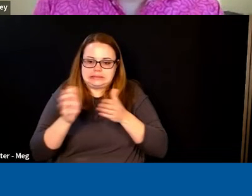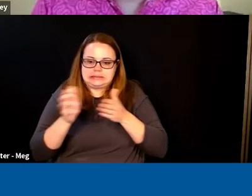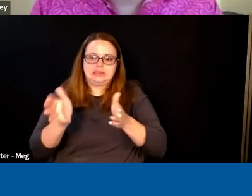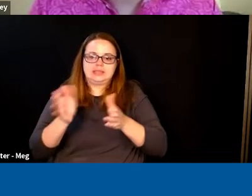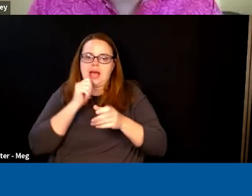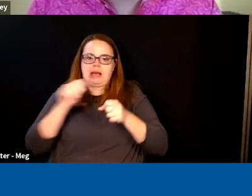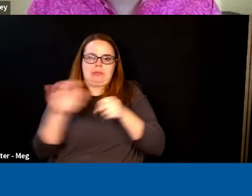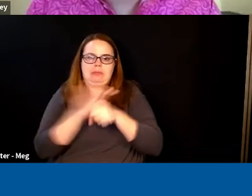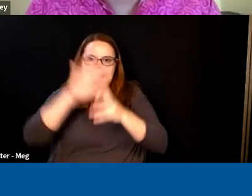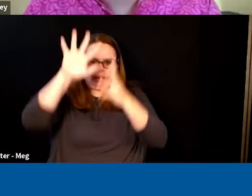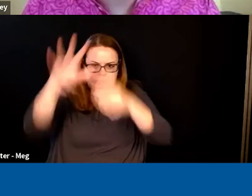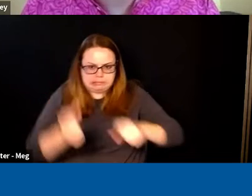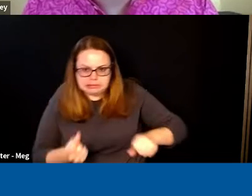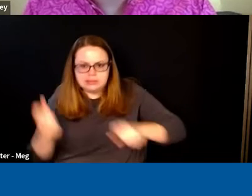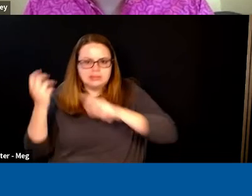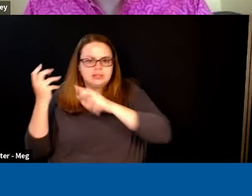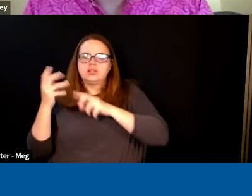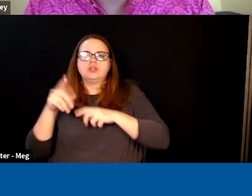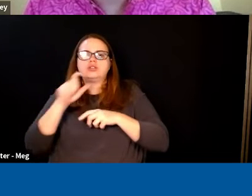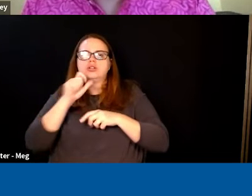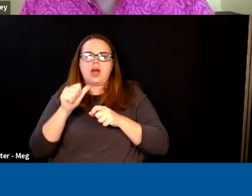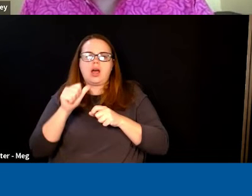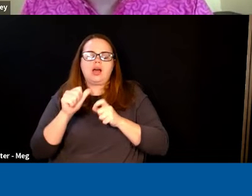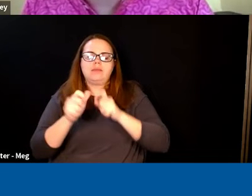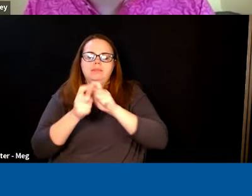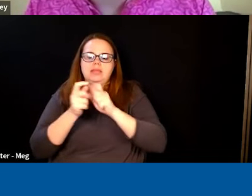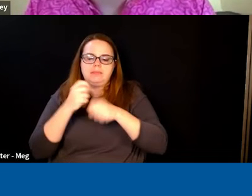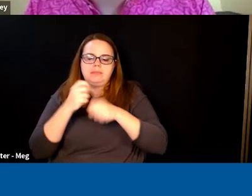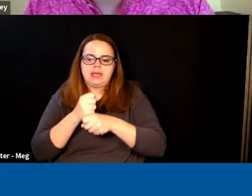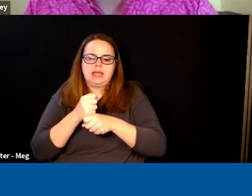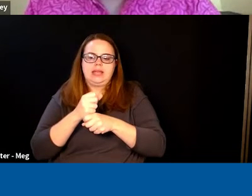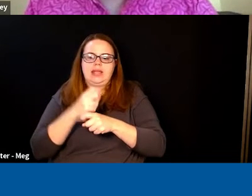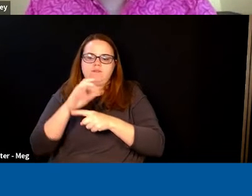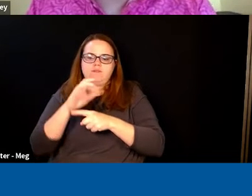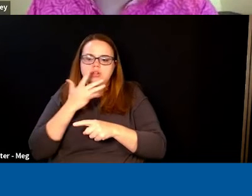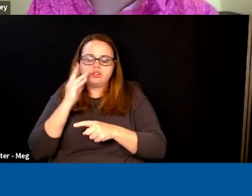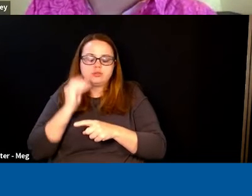You shouldn't be creating a bespoke forced color mode experience. Instead, you wanna audit your content,